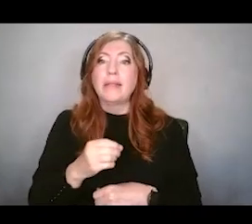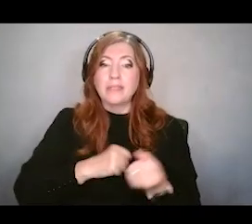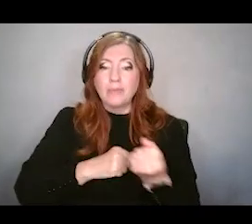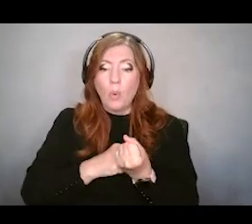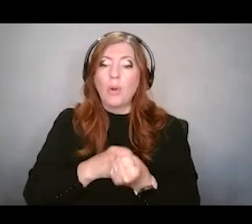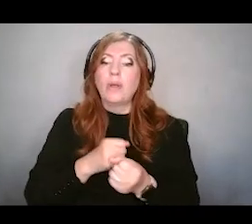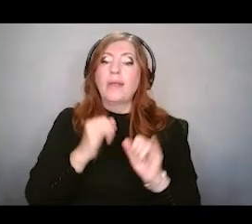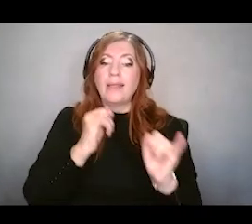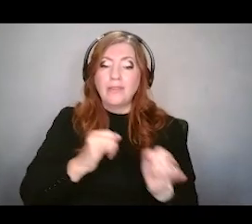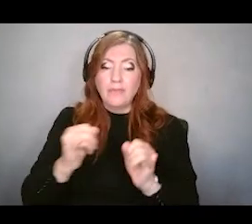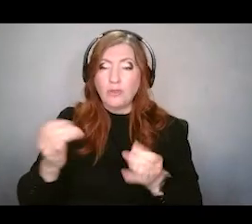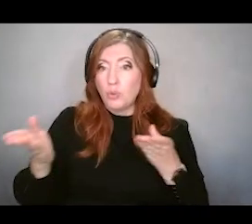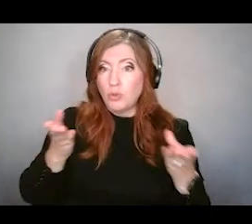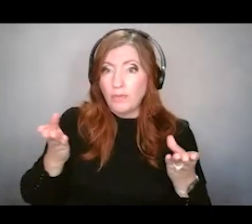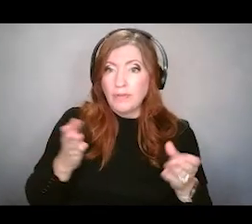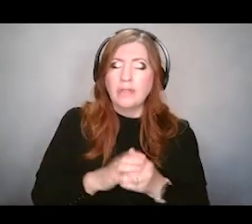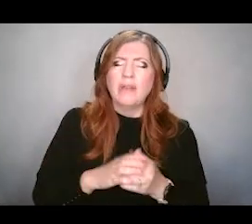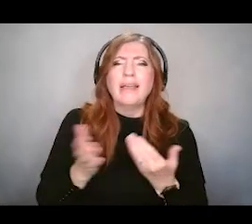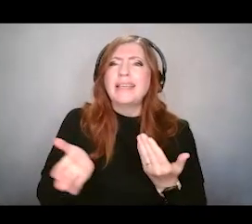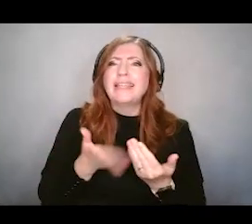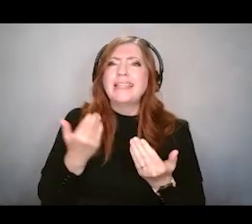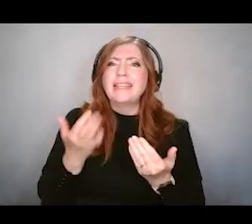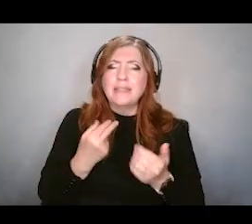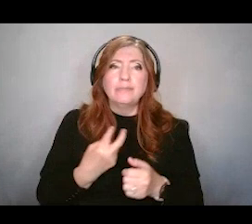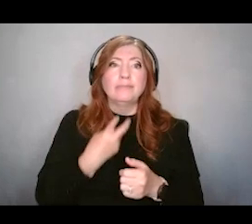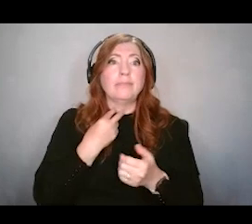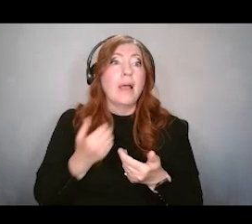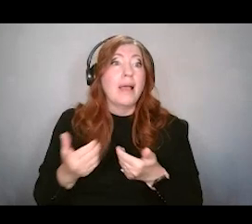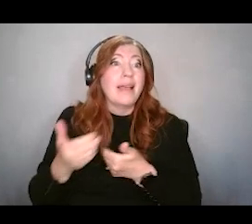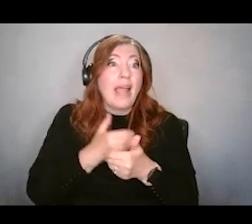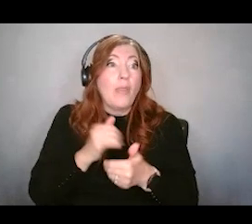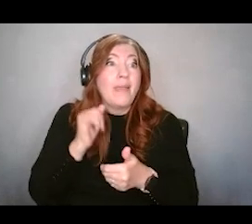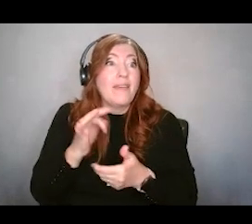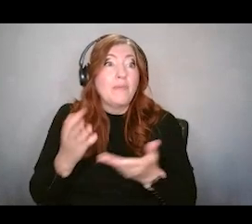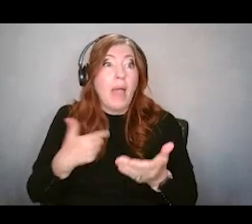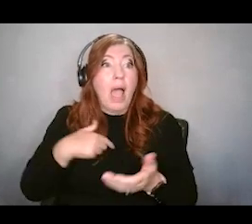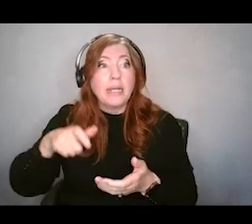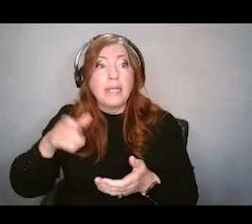to fall into the trap of gathering “just in case” paperwork, but that can create